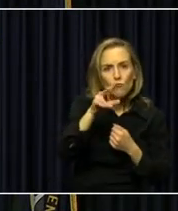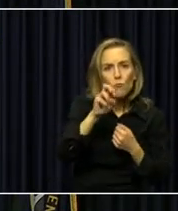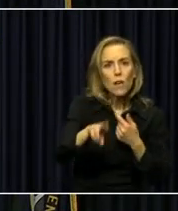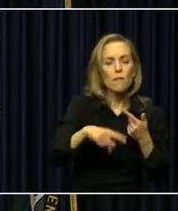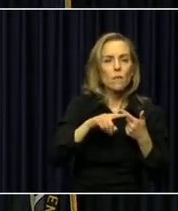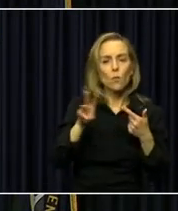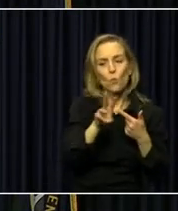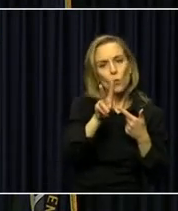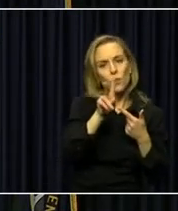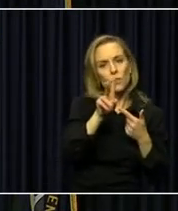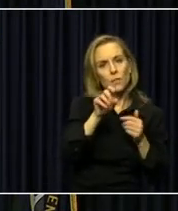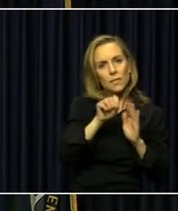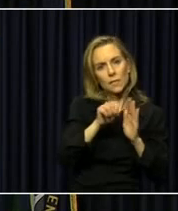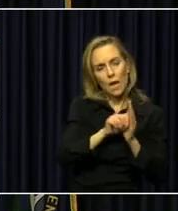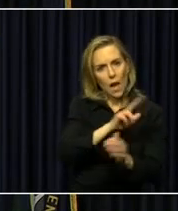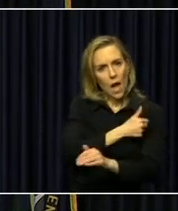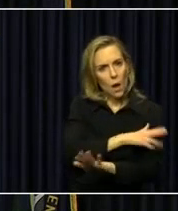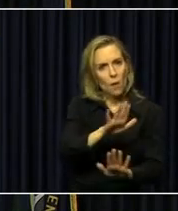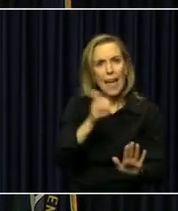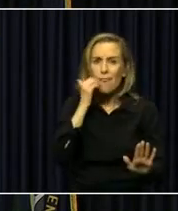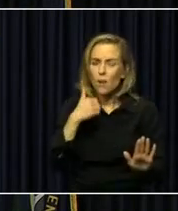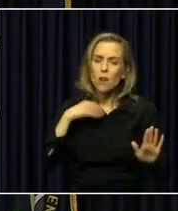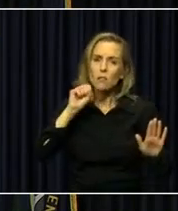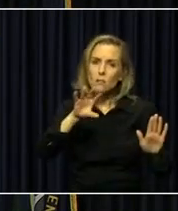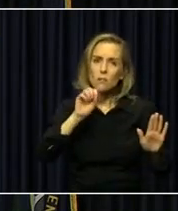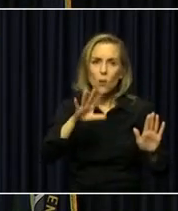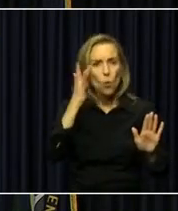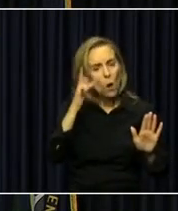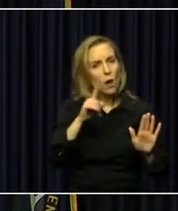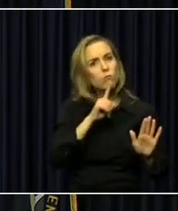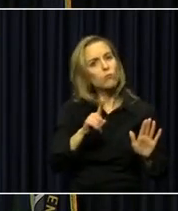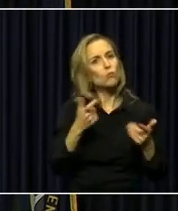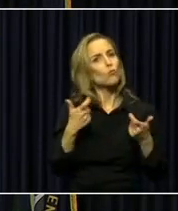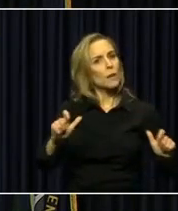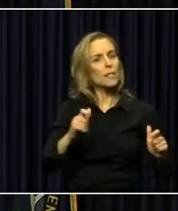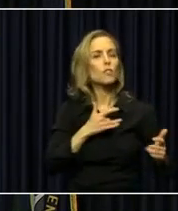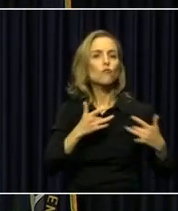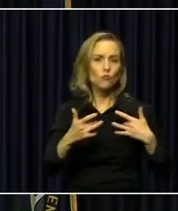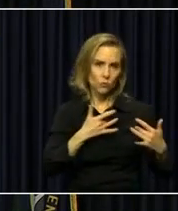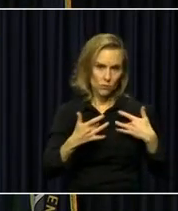A FRIEND OF MY FAMILY.